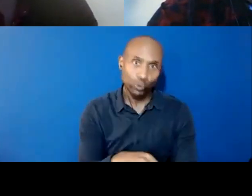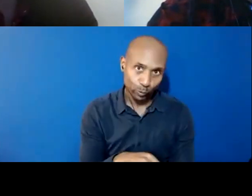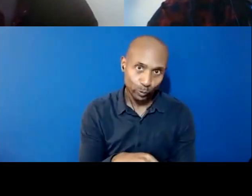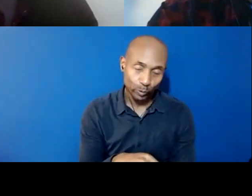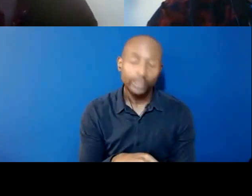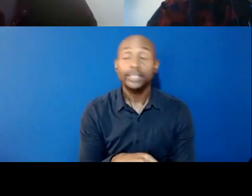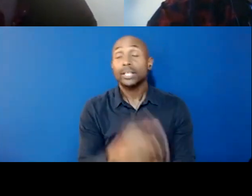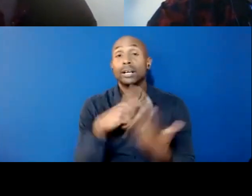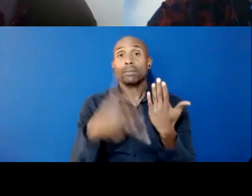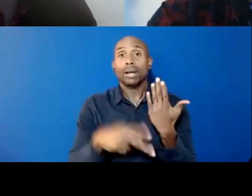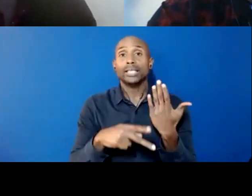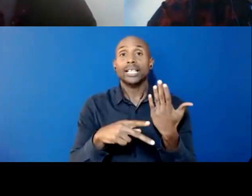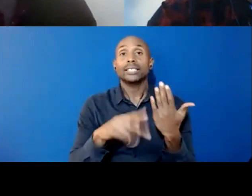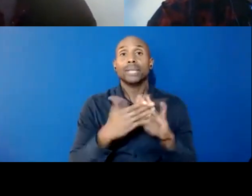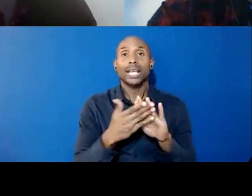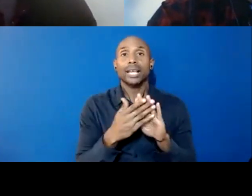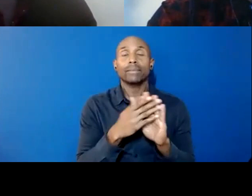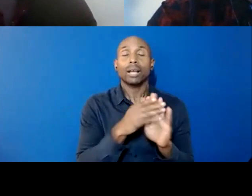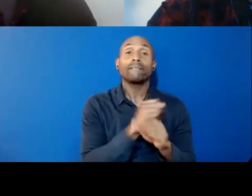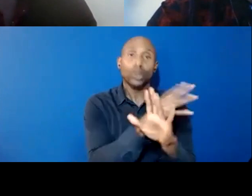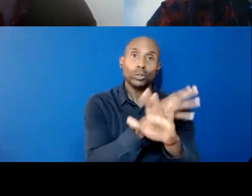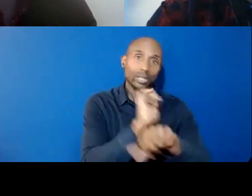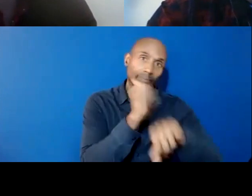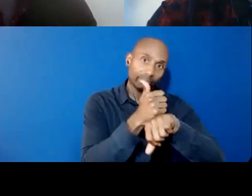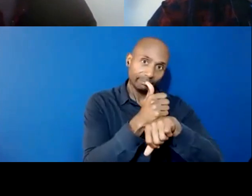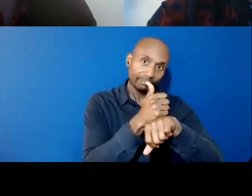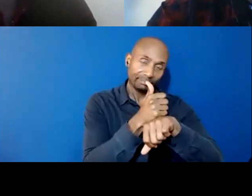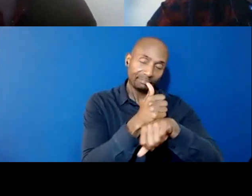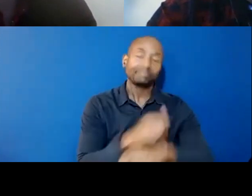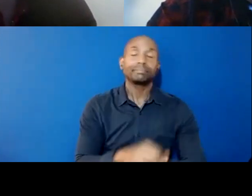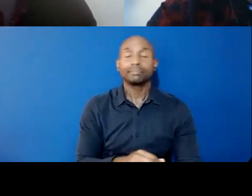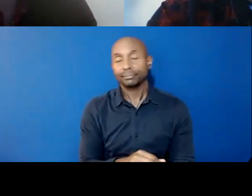In this case, it is a bit different because it is project work.